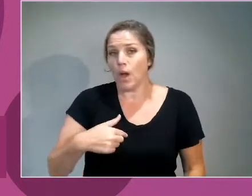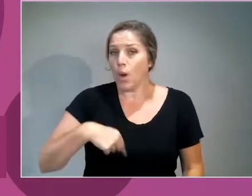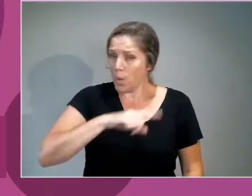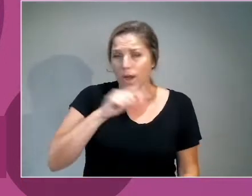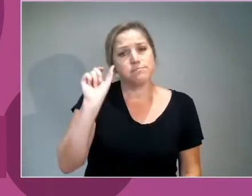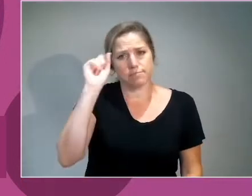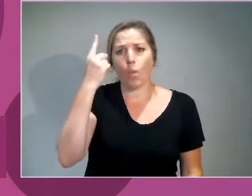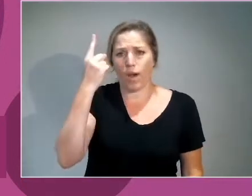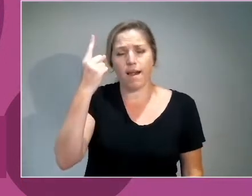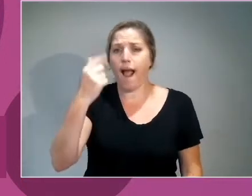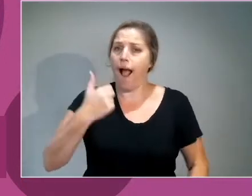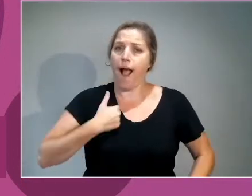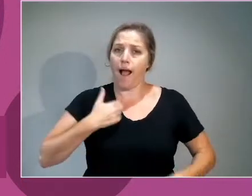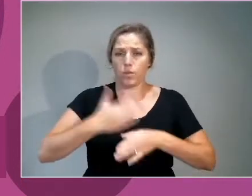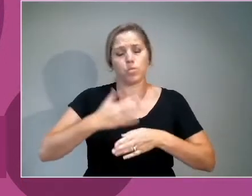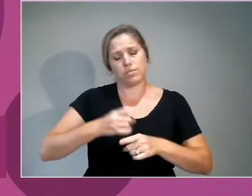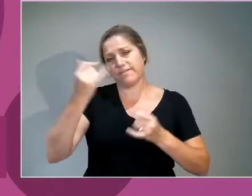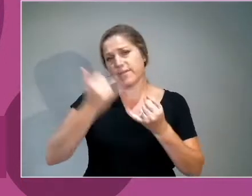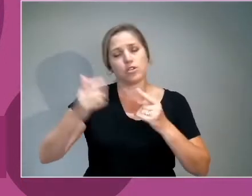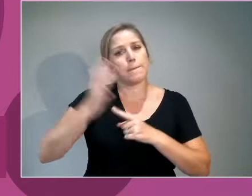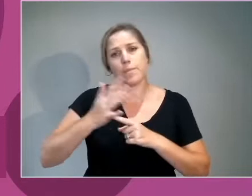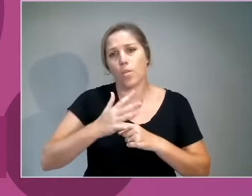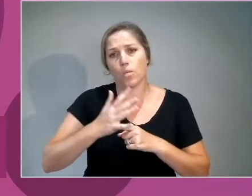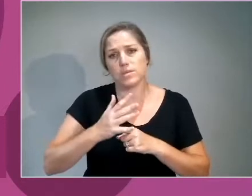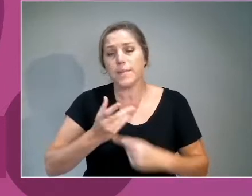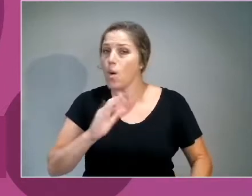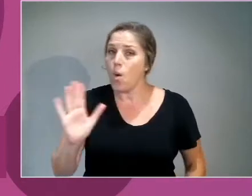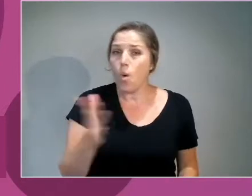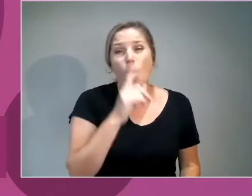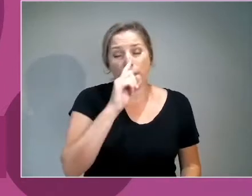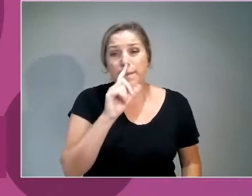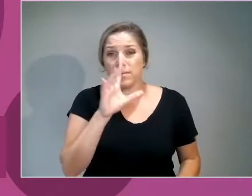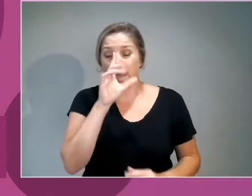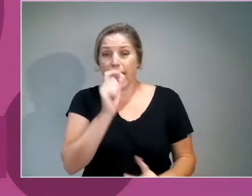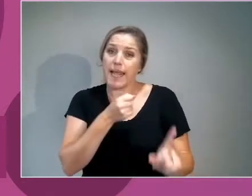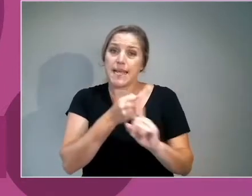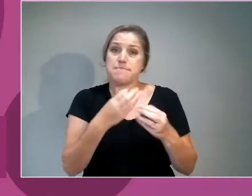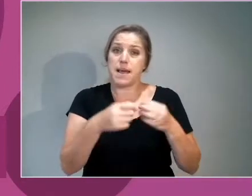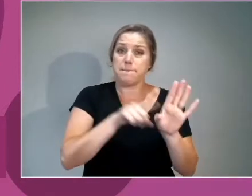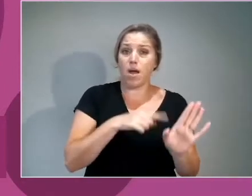working with all of us who are impacted by mental ill-health and suicide. Normally,